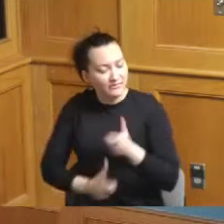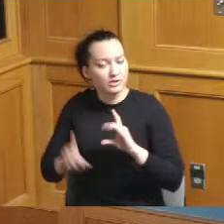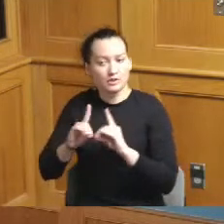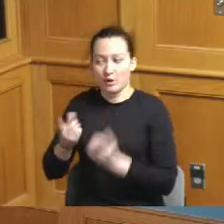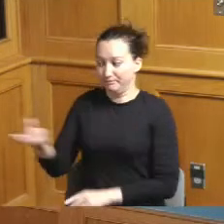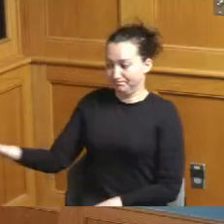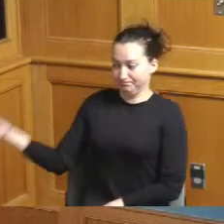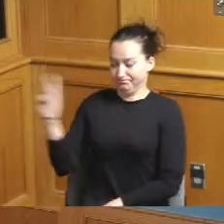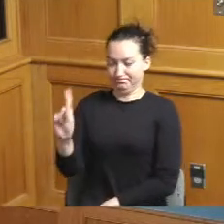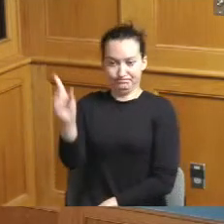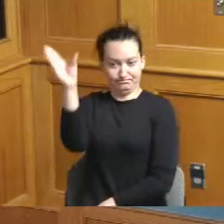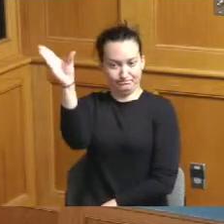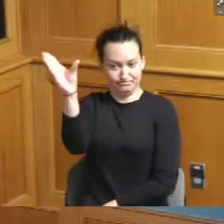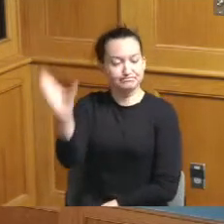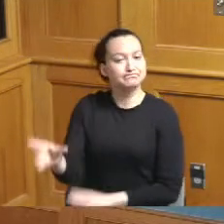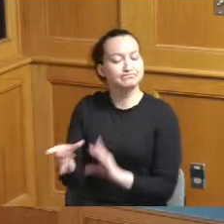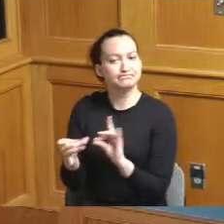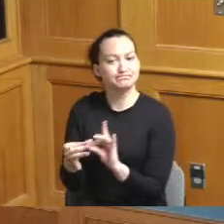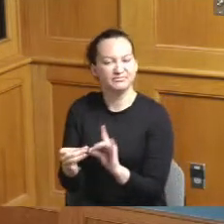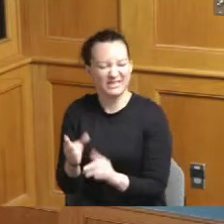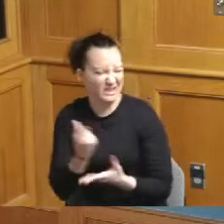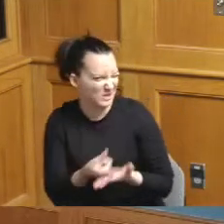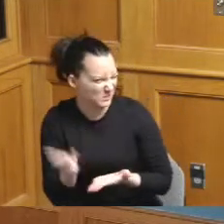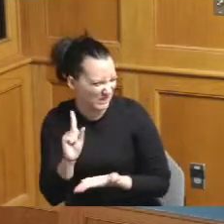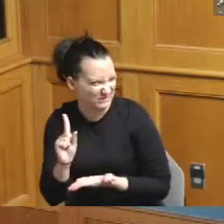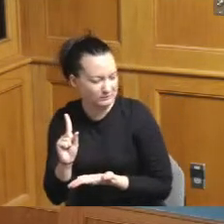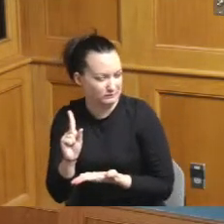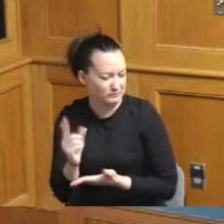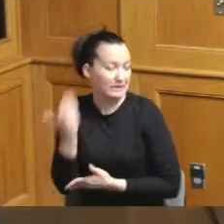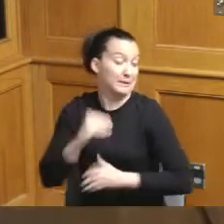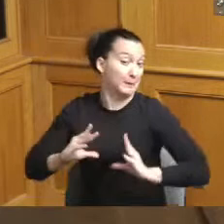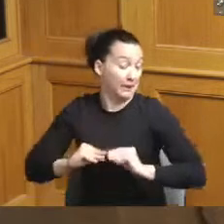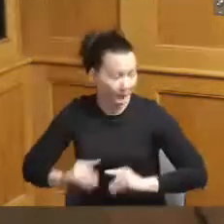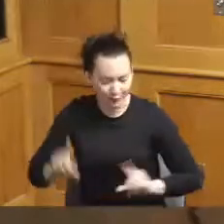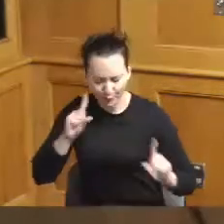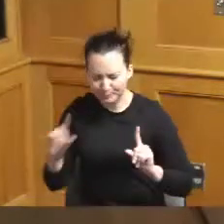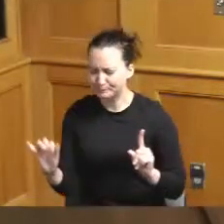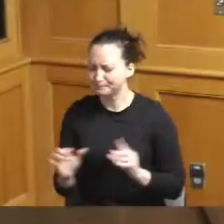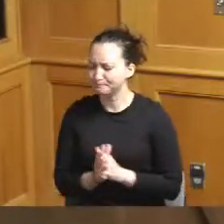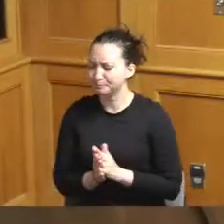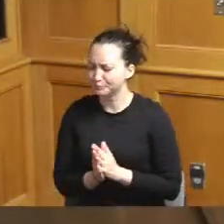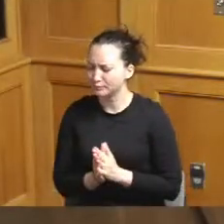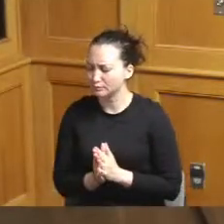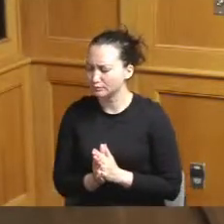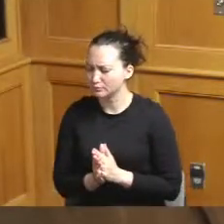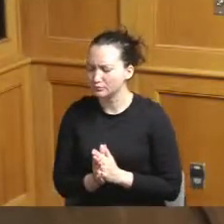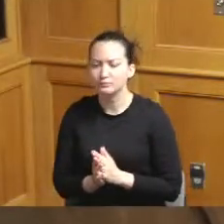here today has talked about and last week or last time we heard as well about market rate market